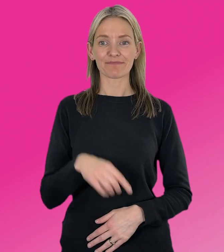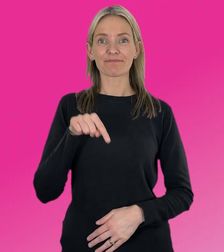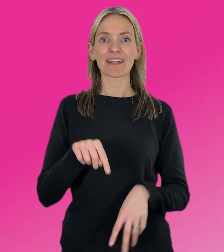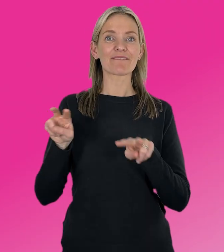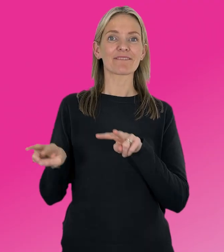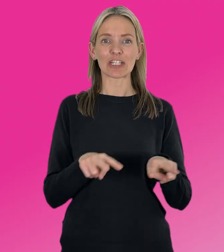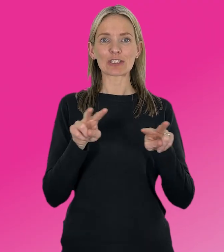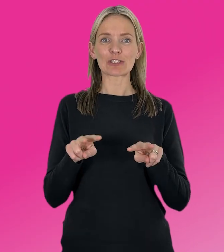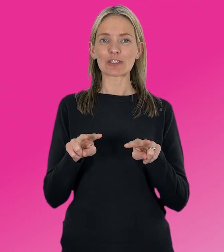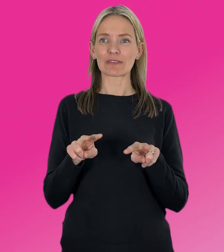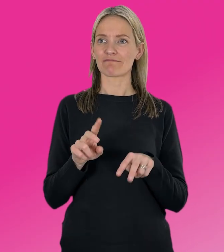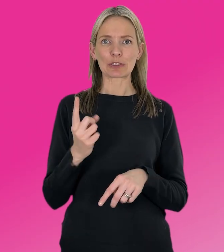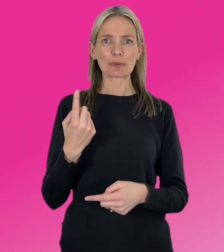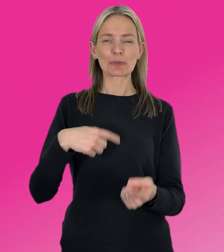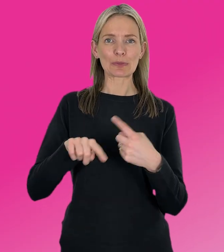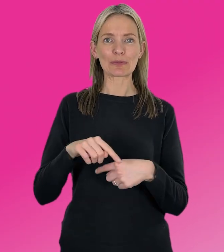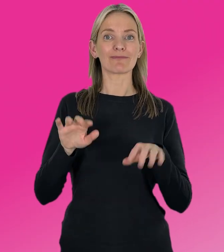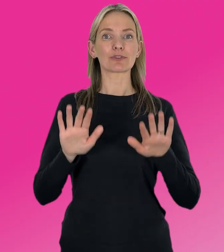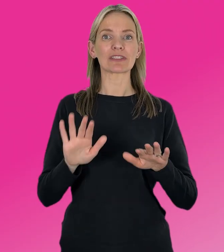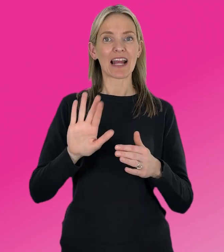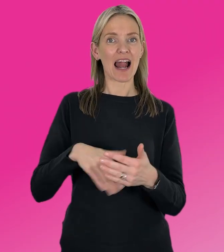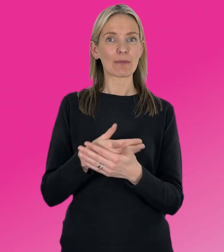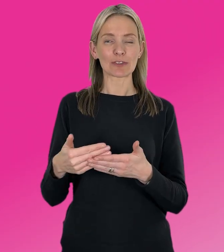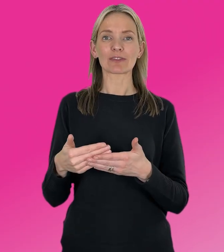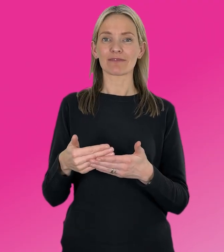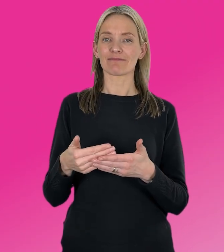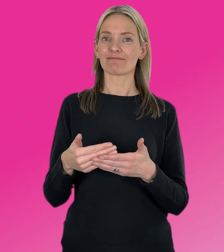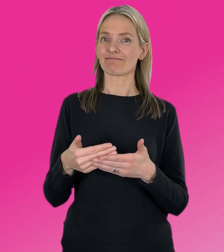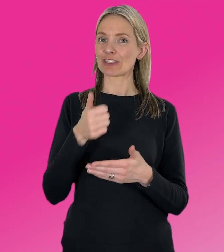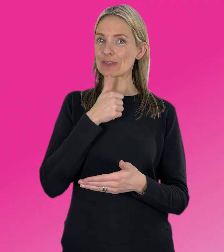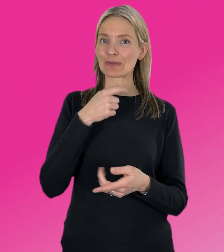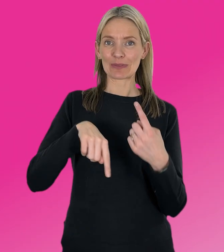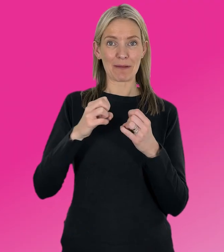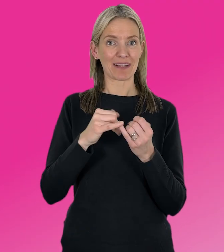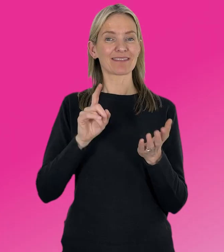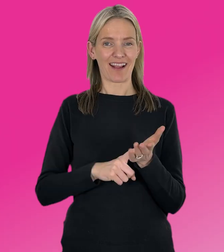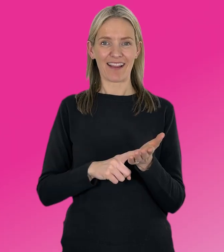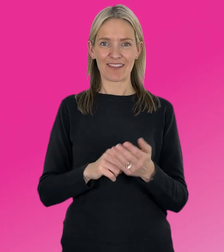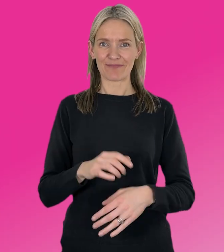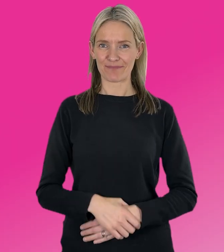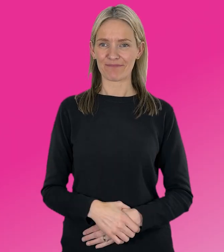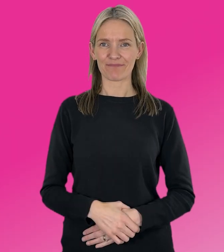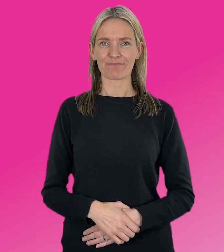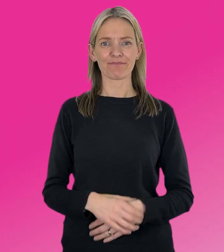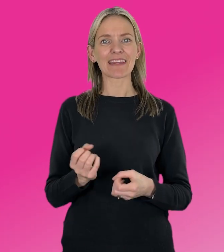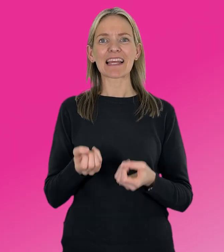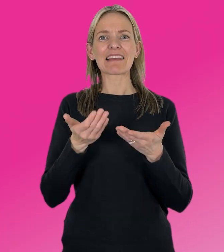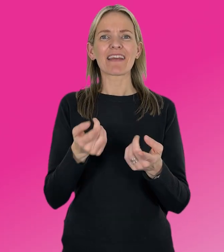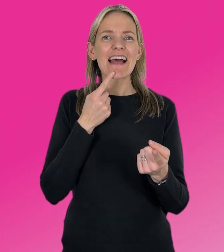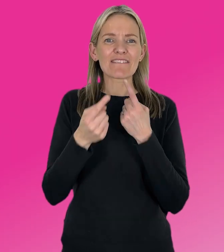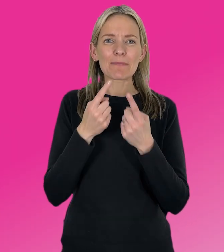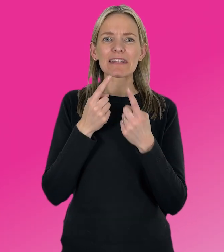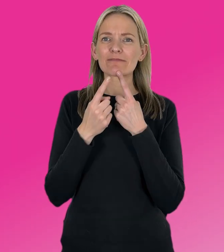This video is for British Sign Language users and gives information about Maternity Allowance,